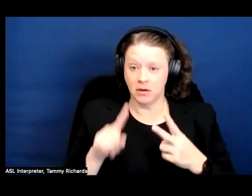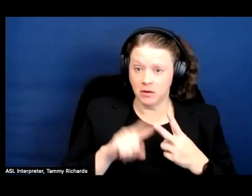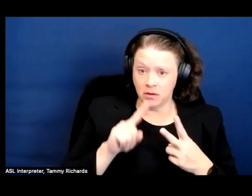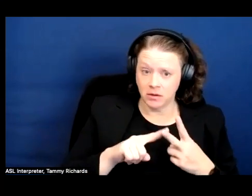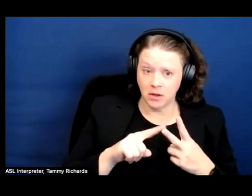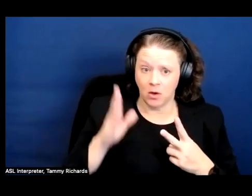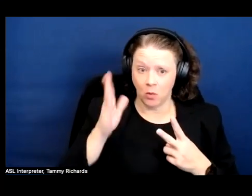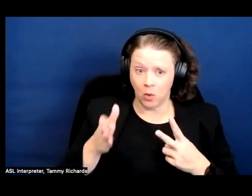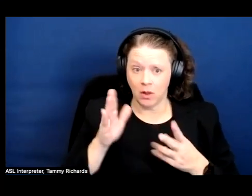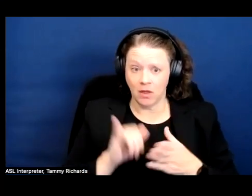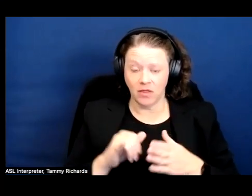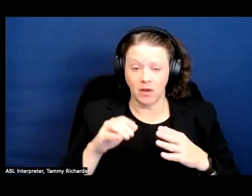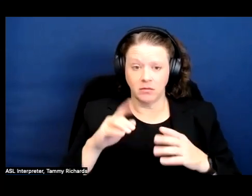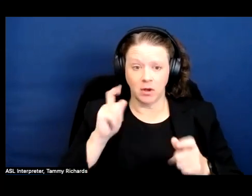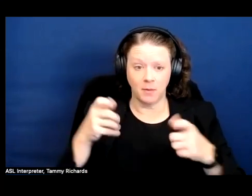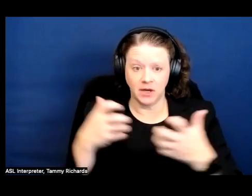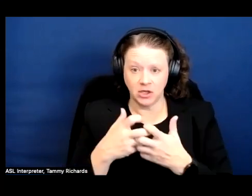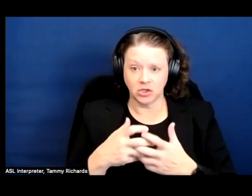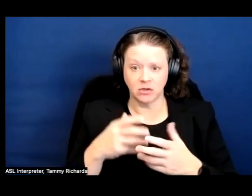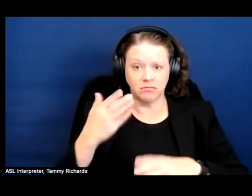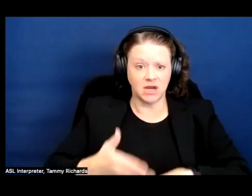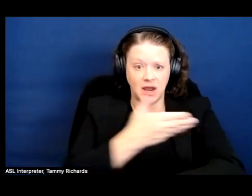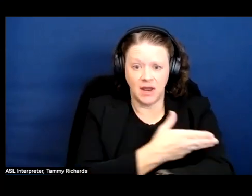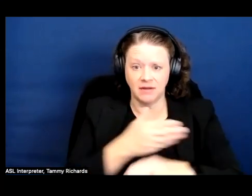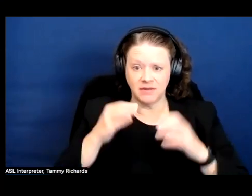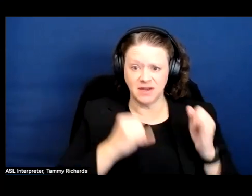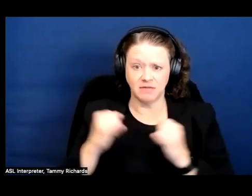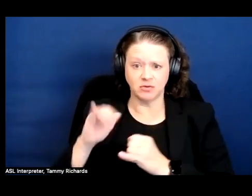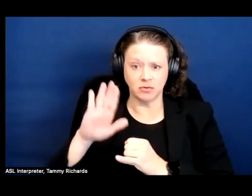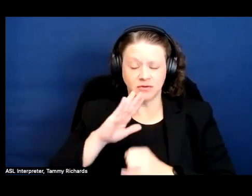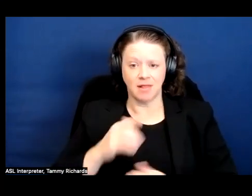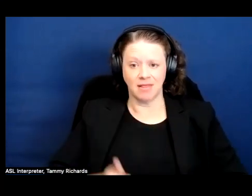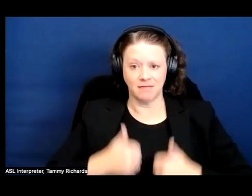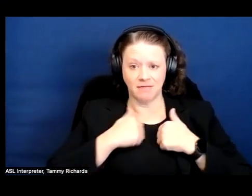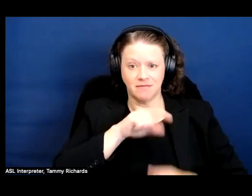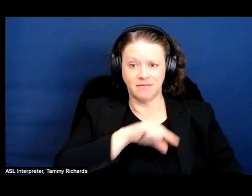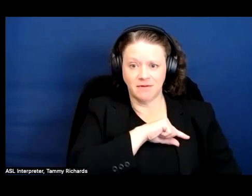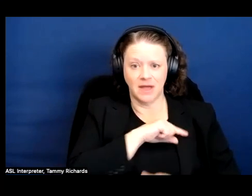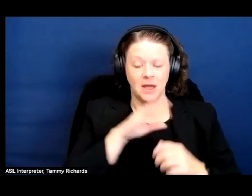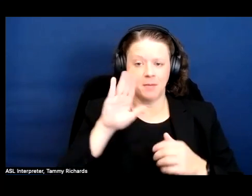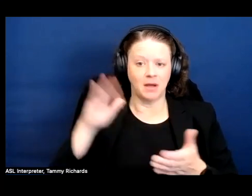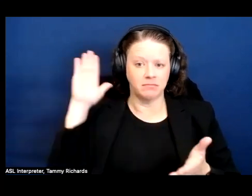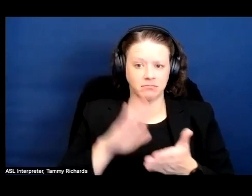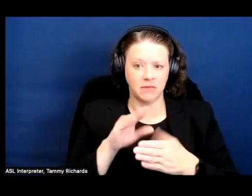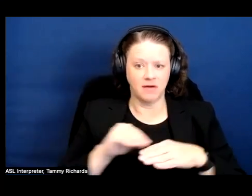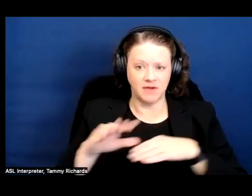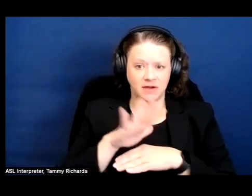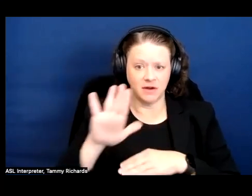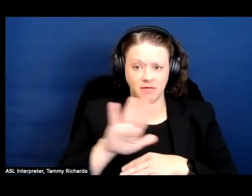and the likelihood that the threat will occur and whether there are any accommodations that will mitigate or eliminate the threat.